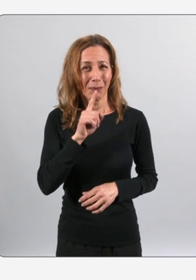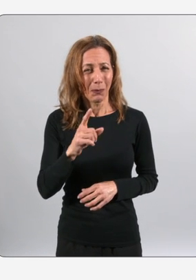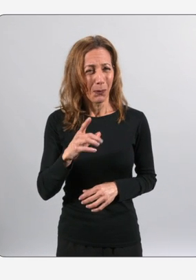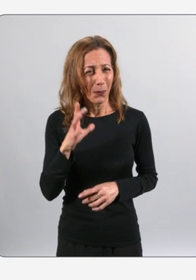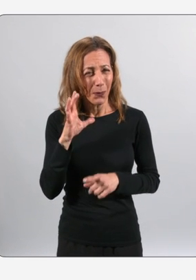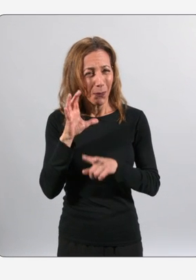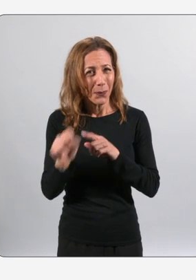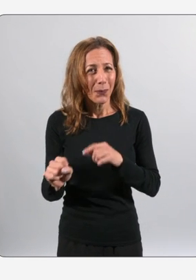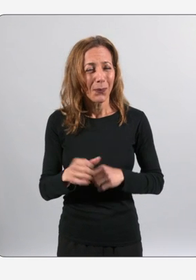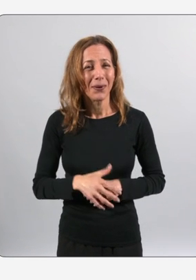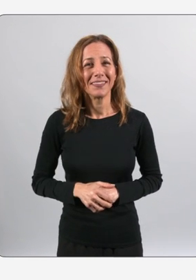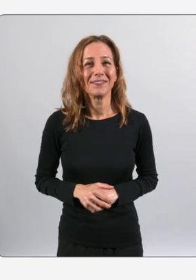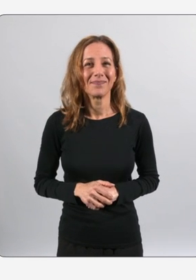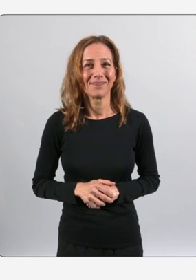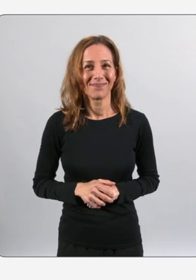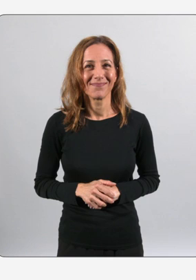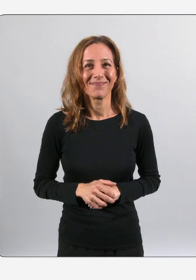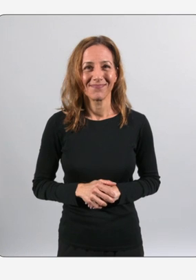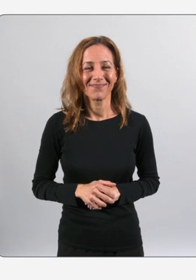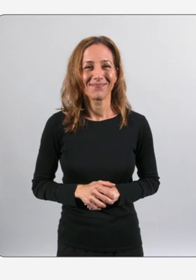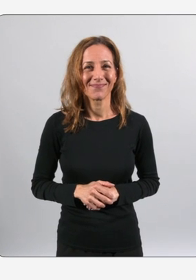Also, we thought this was pretty cool to bring it all together.